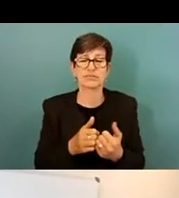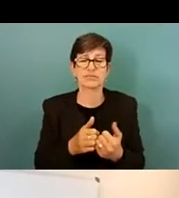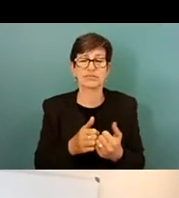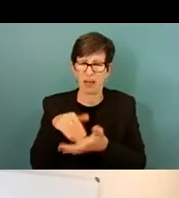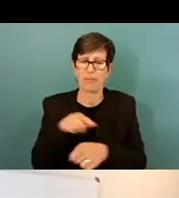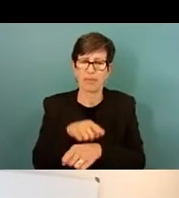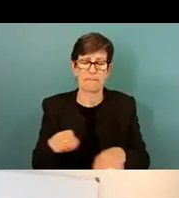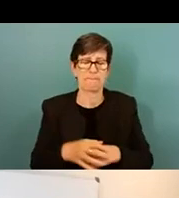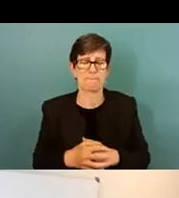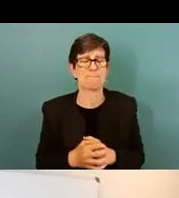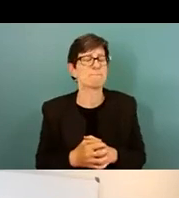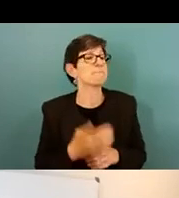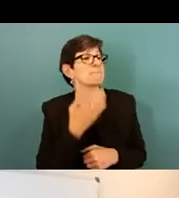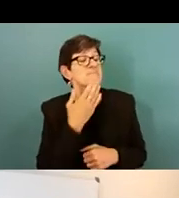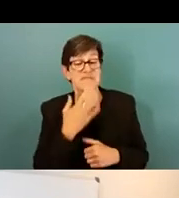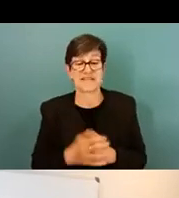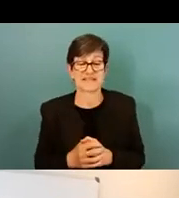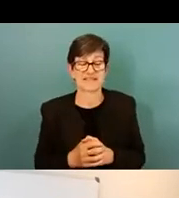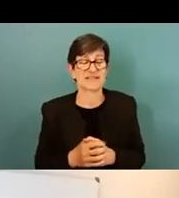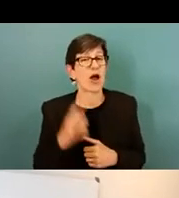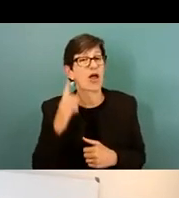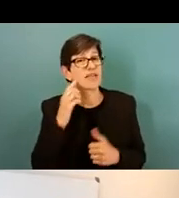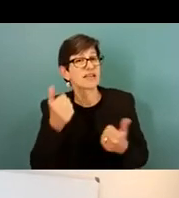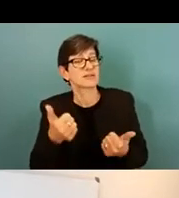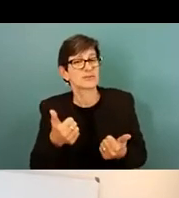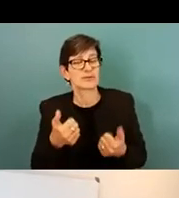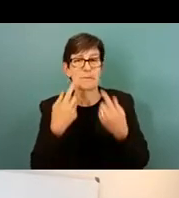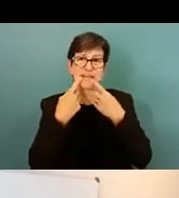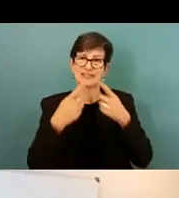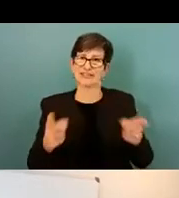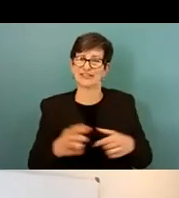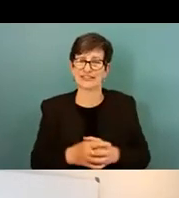Thanks, Jo. I think that's a good message too. I mean, this has been the result of an